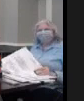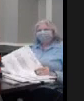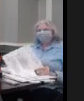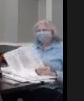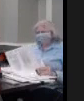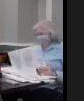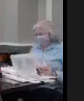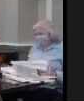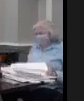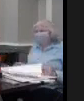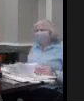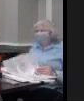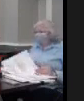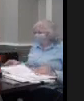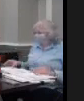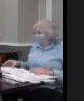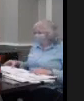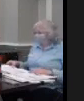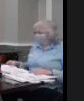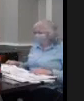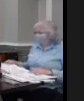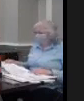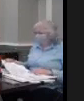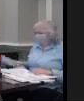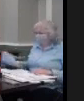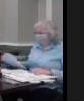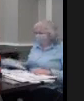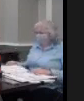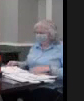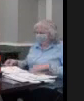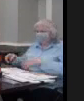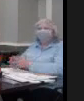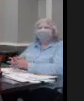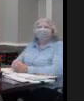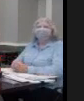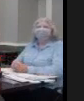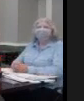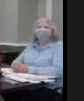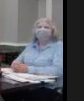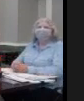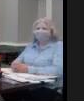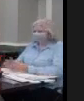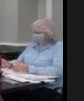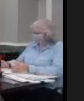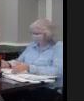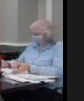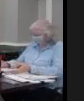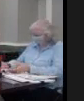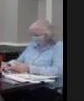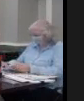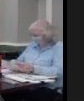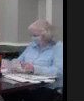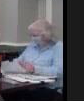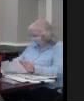My name is William picture. My address is 124 feeble Avenue. Syracuse, New York, 13. 203.